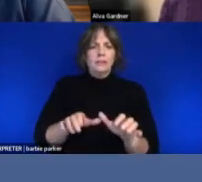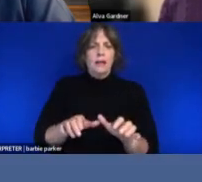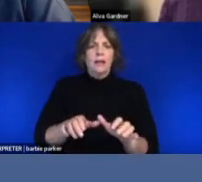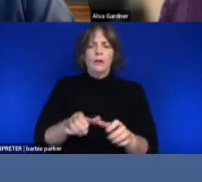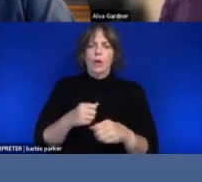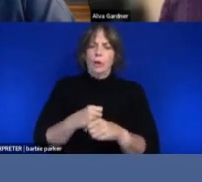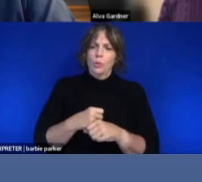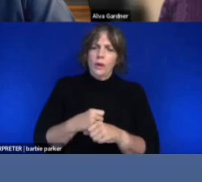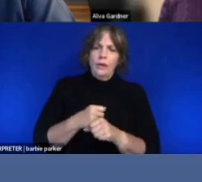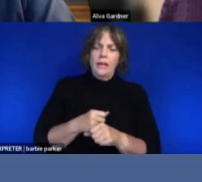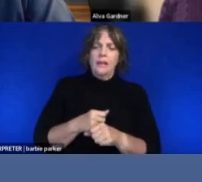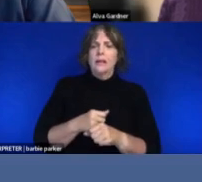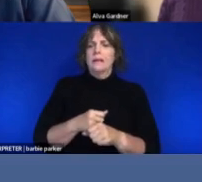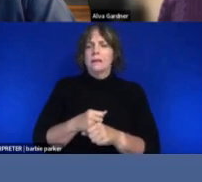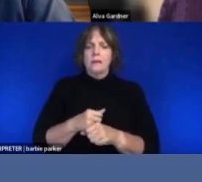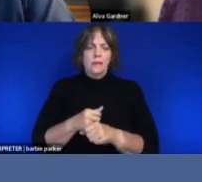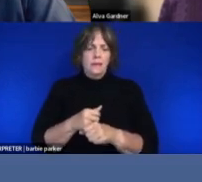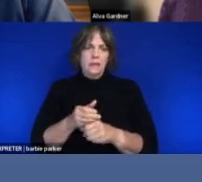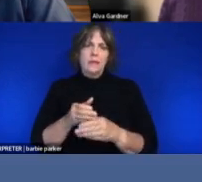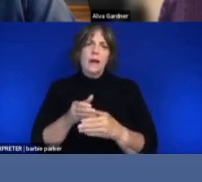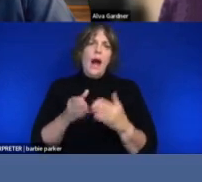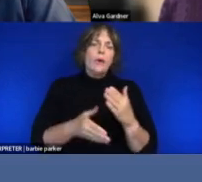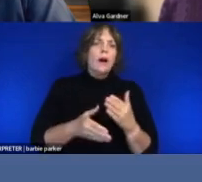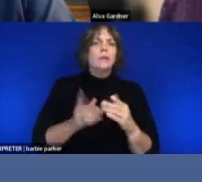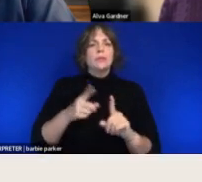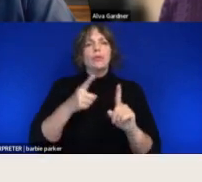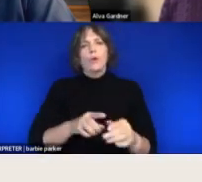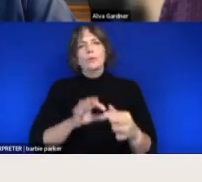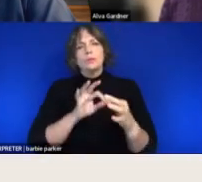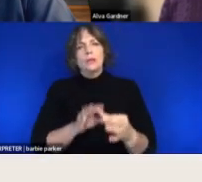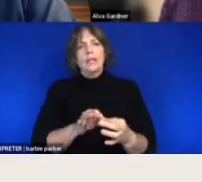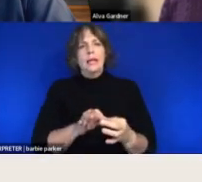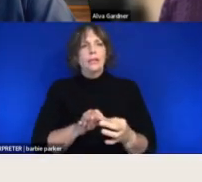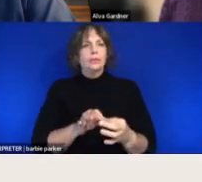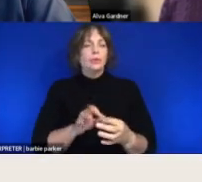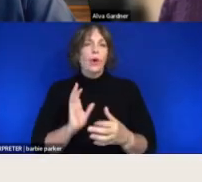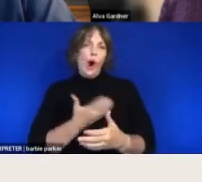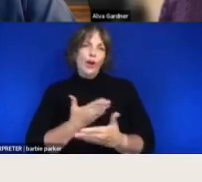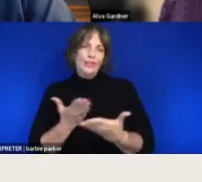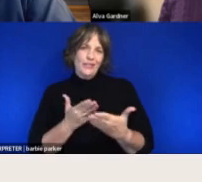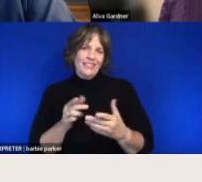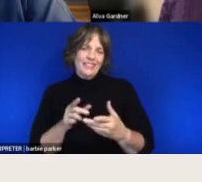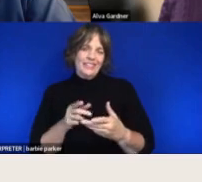are more designed around our service delivery system. Such as, I will obtain and maintain